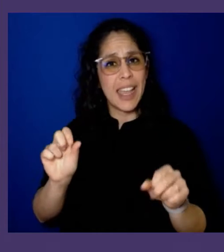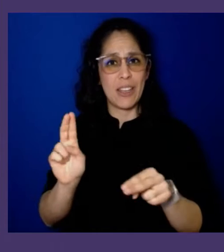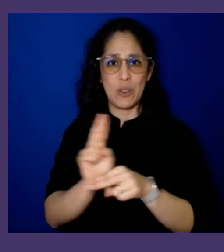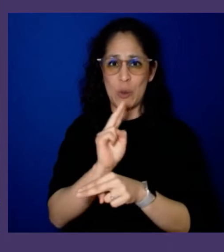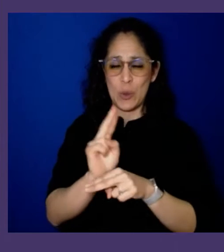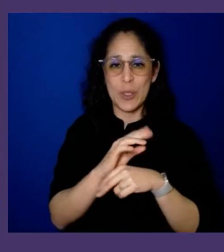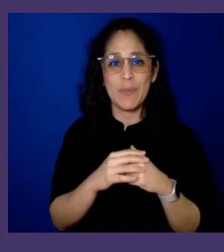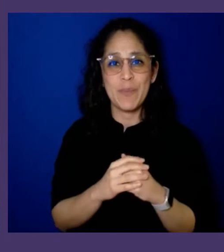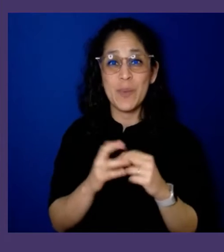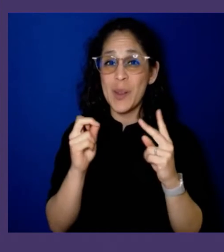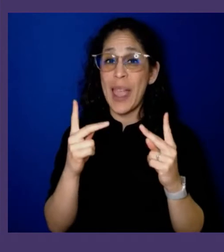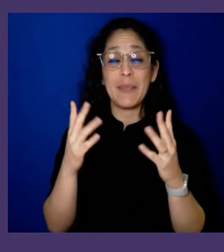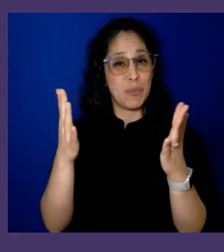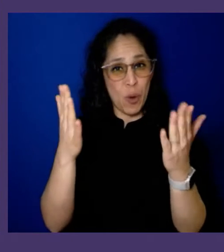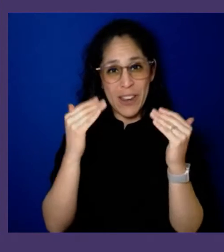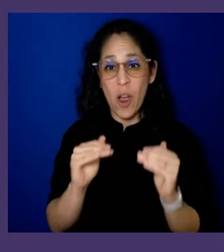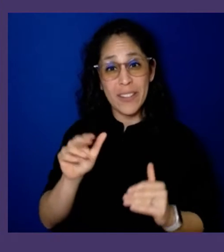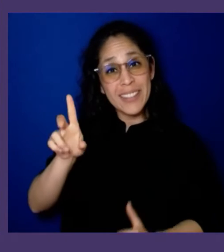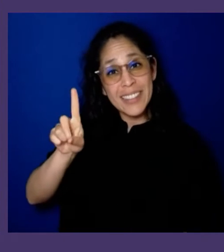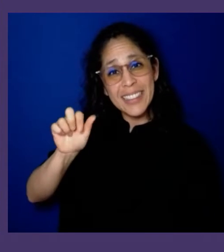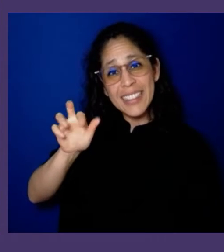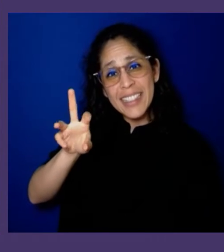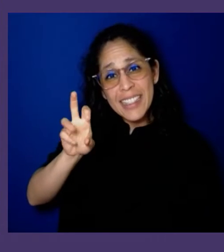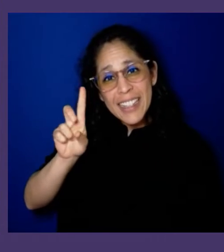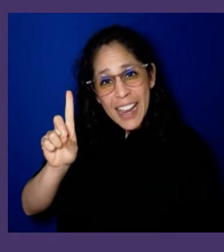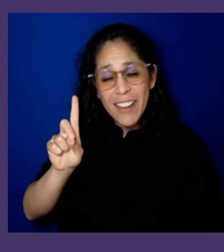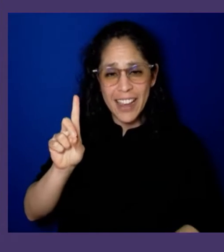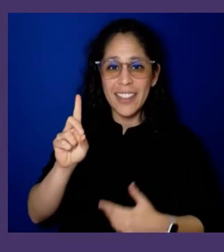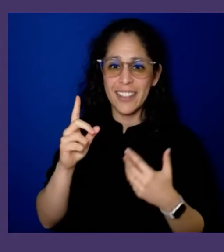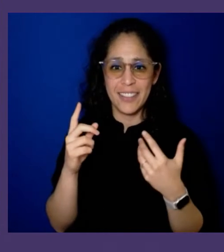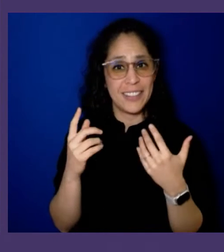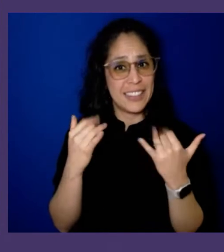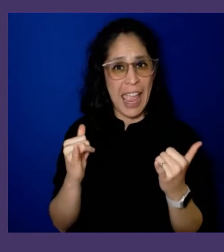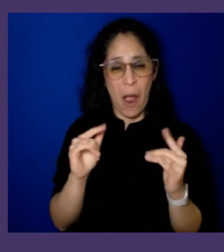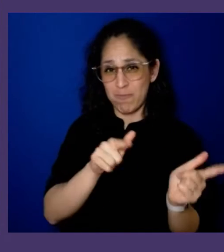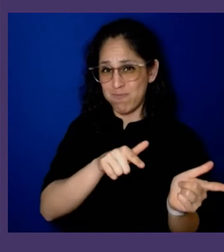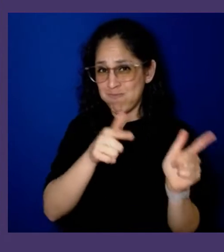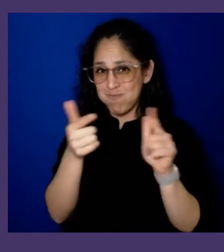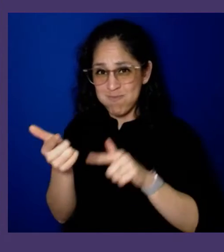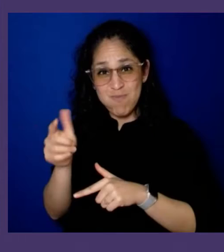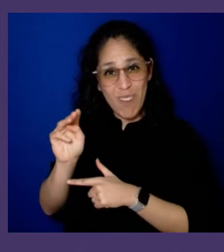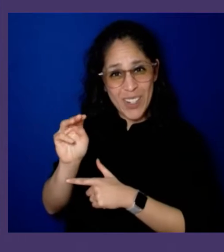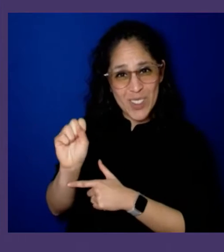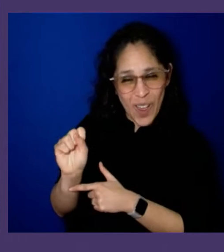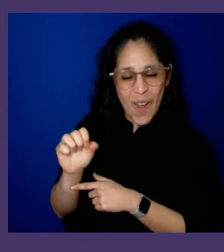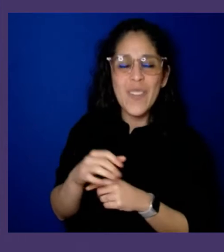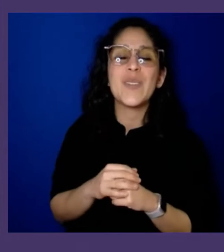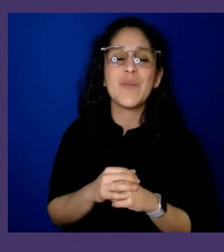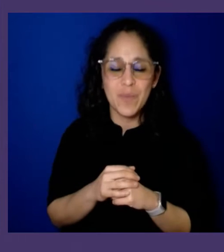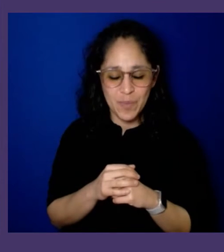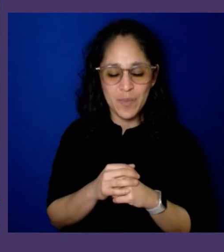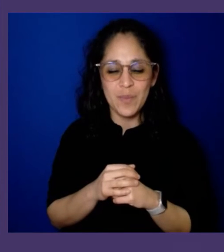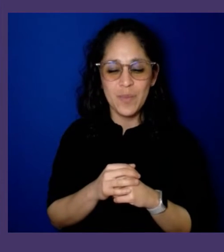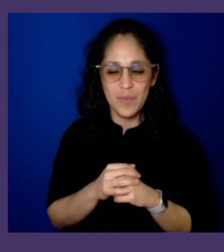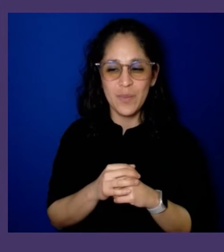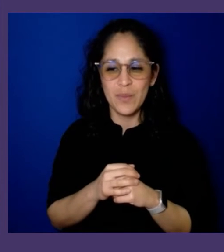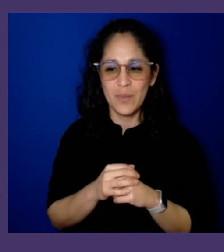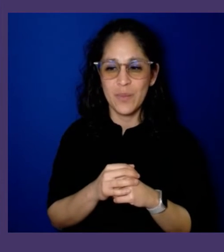David, now, pass the ball over to Microsoft. How is us as a company this